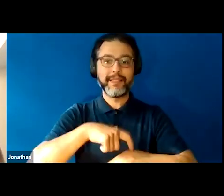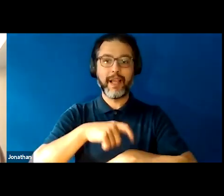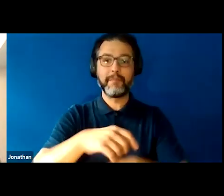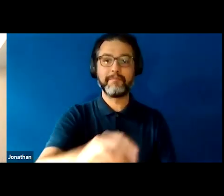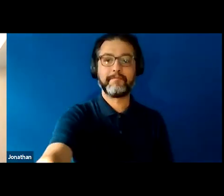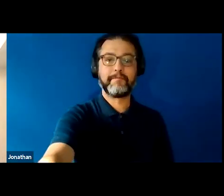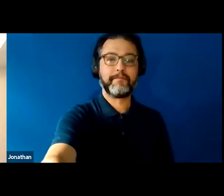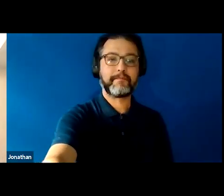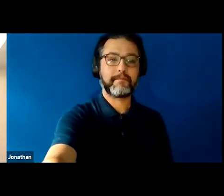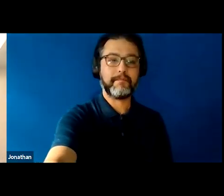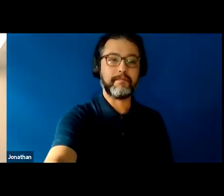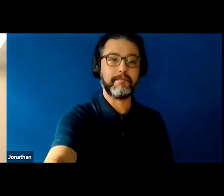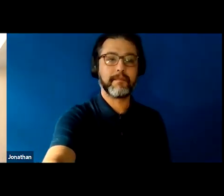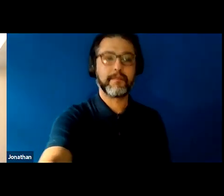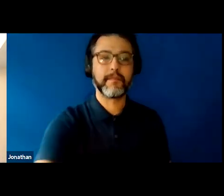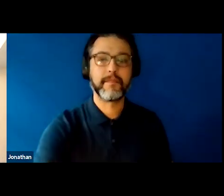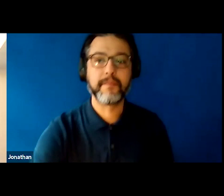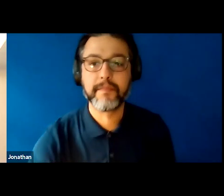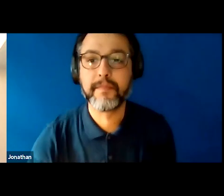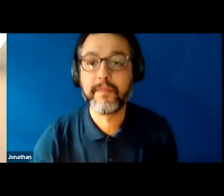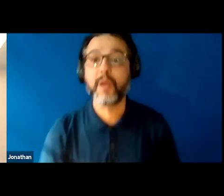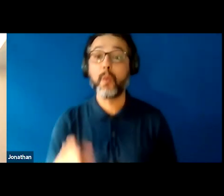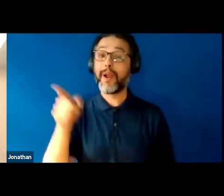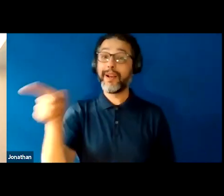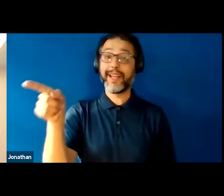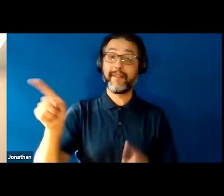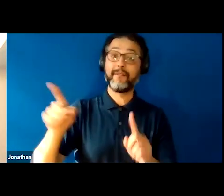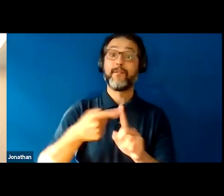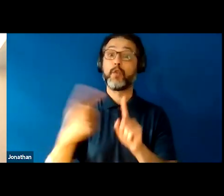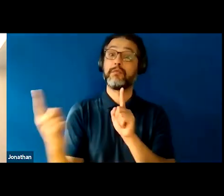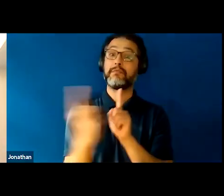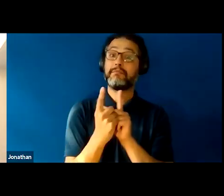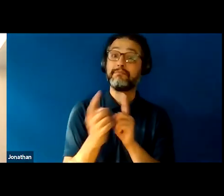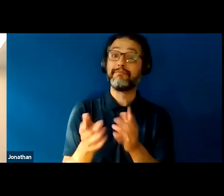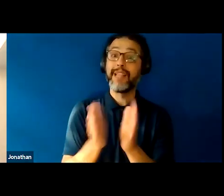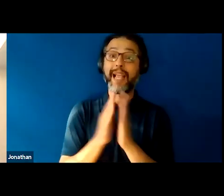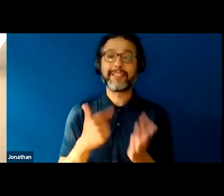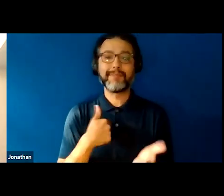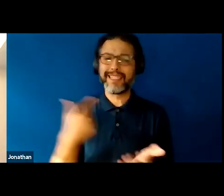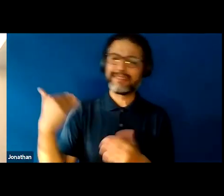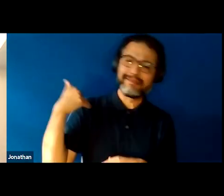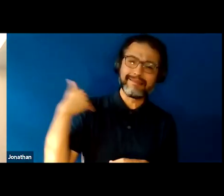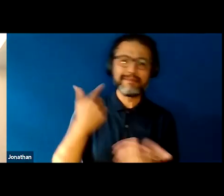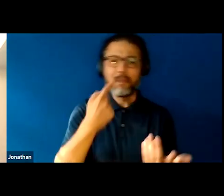When Robbie first approached me for this presentation, it was a question of: "Can you show some of the work that we've been doing over the years?"